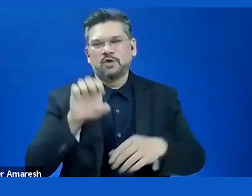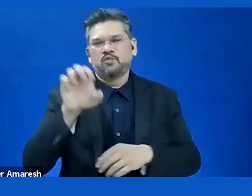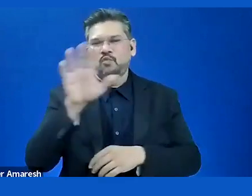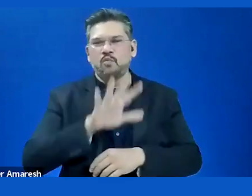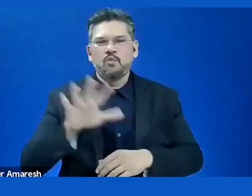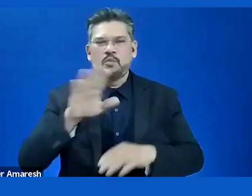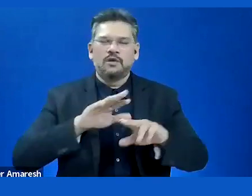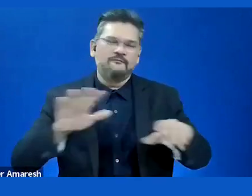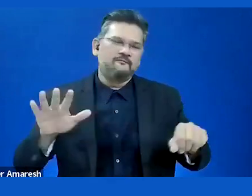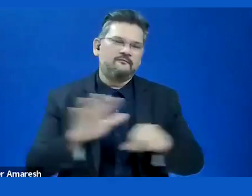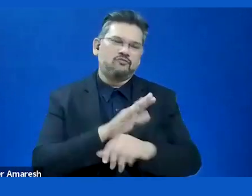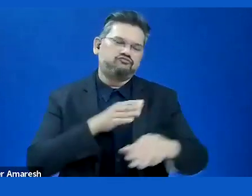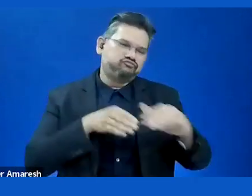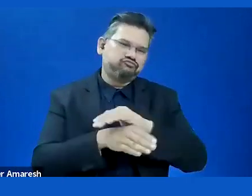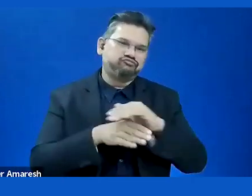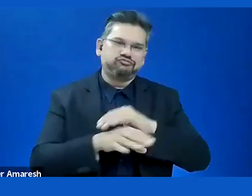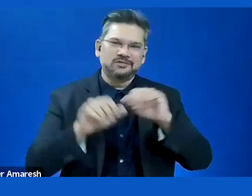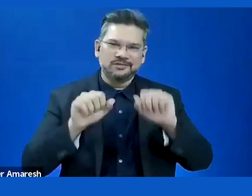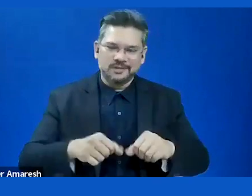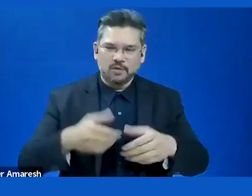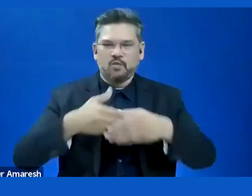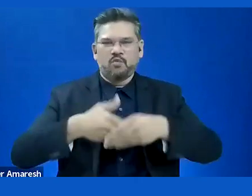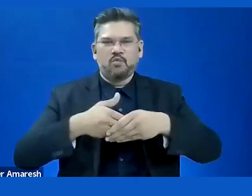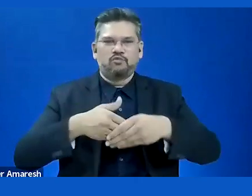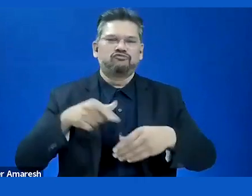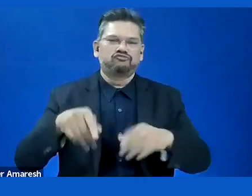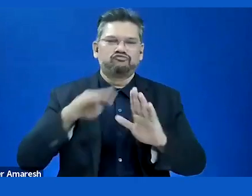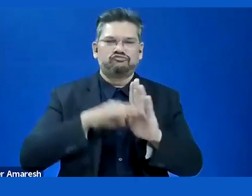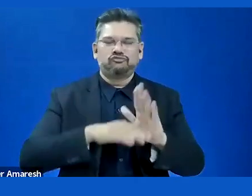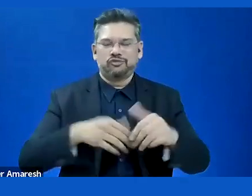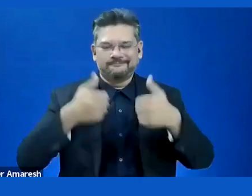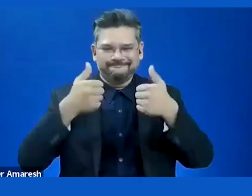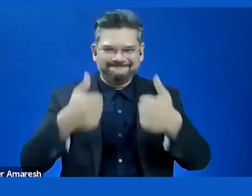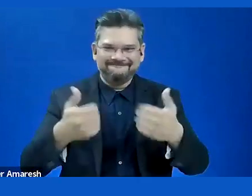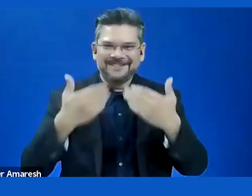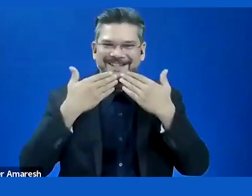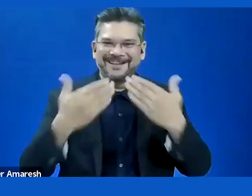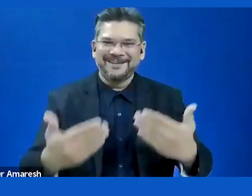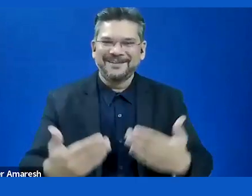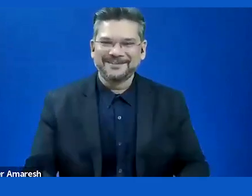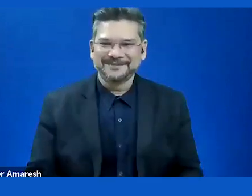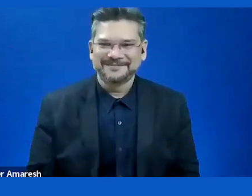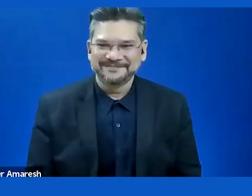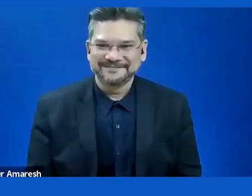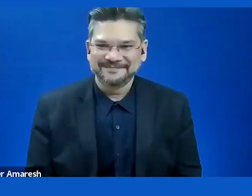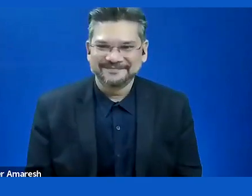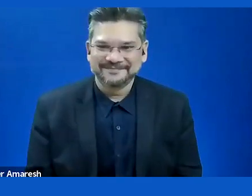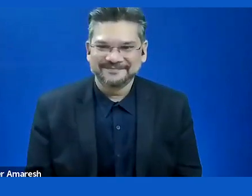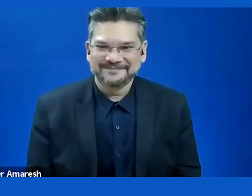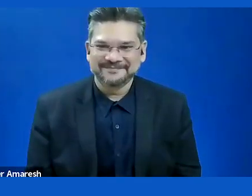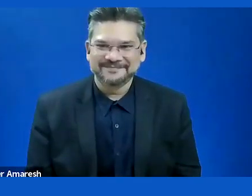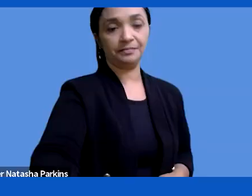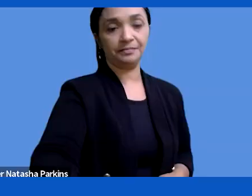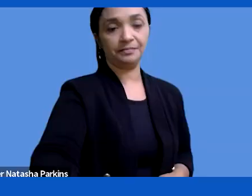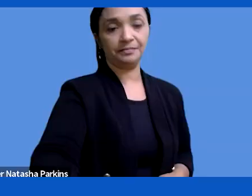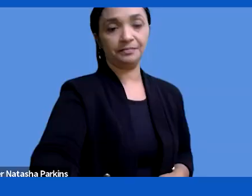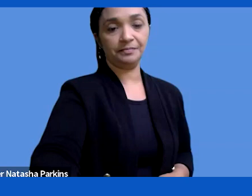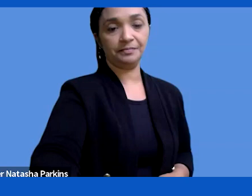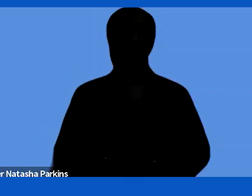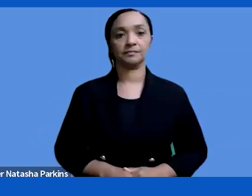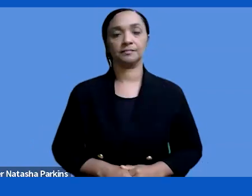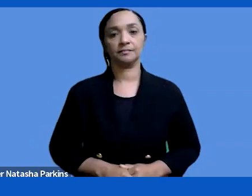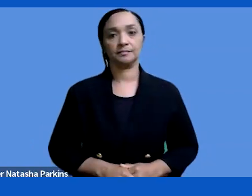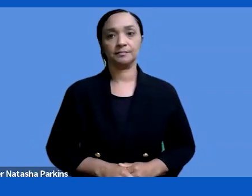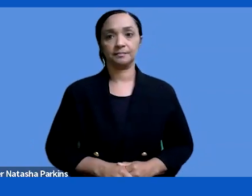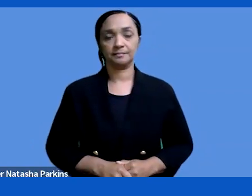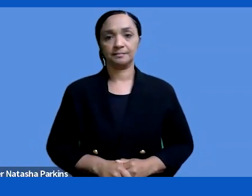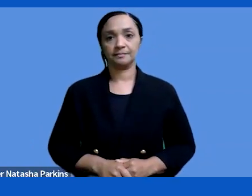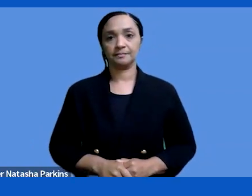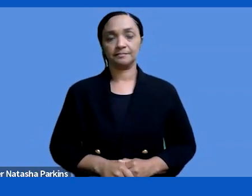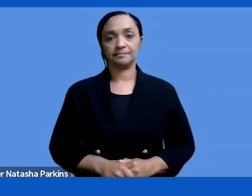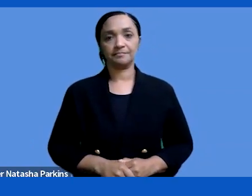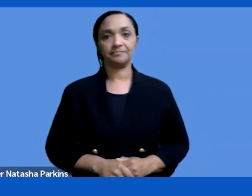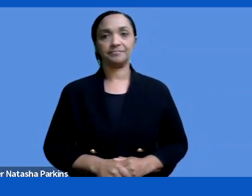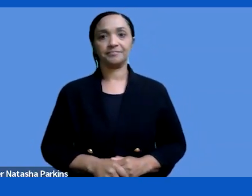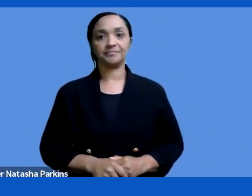an insightful event today. Thank you. >> SUSANNA LAURIN: Thank you for that